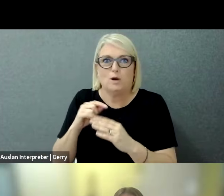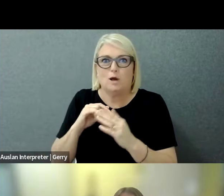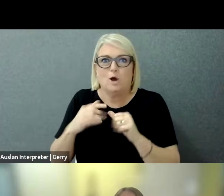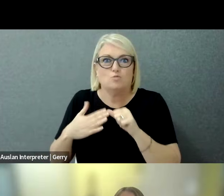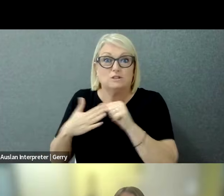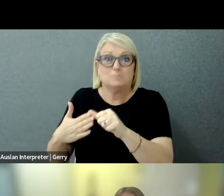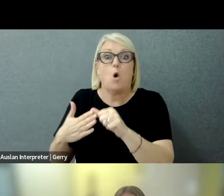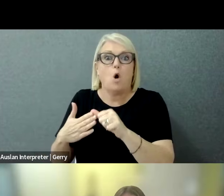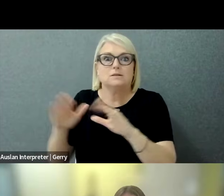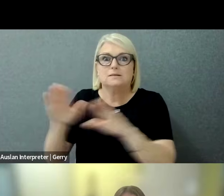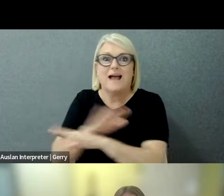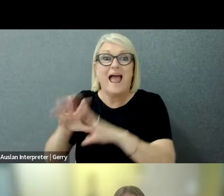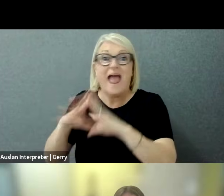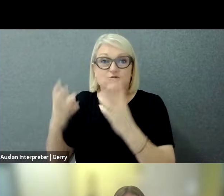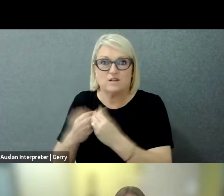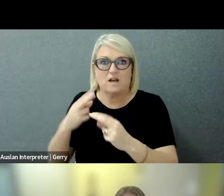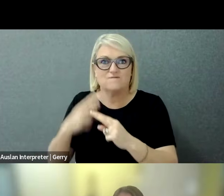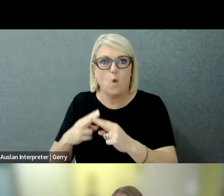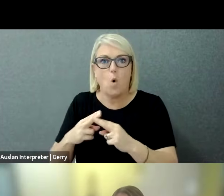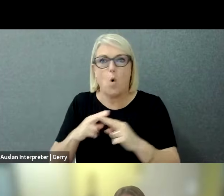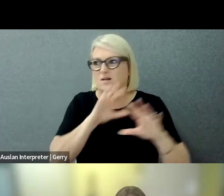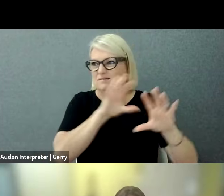There are some specific things that states are going to work out. They're going to need to work